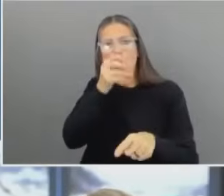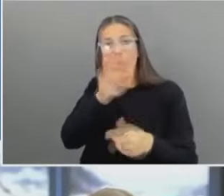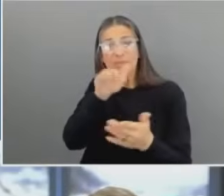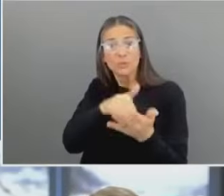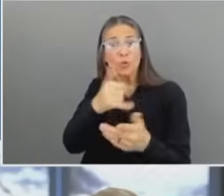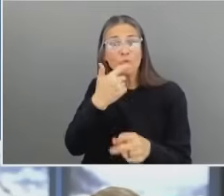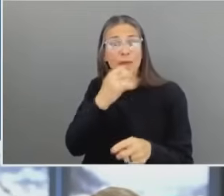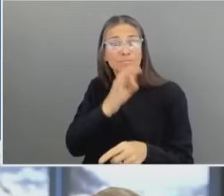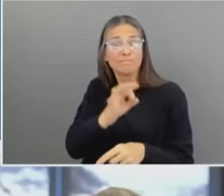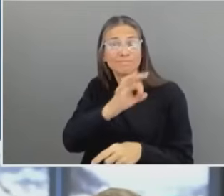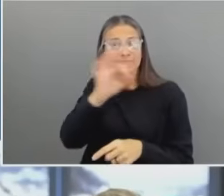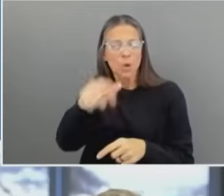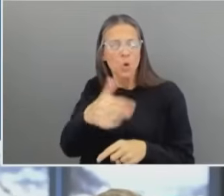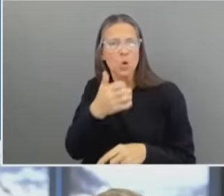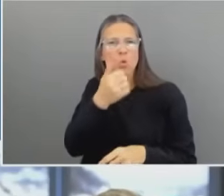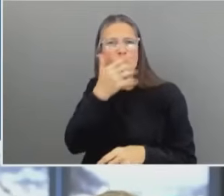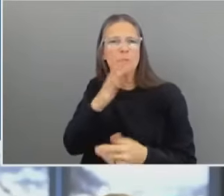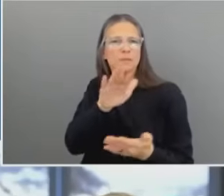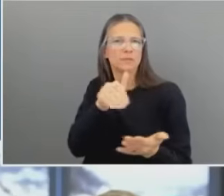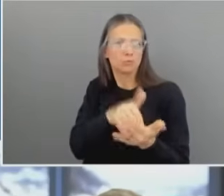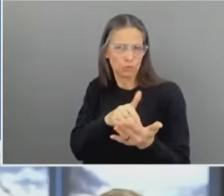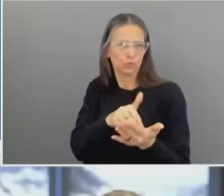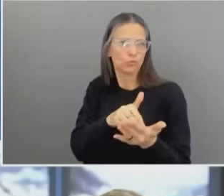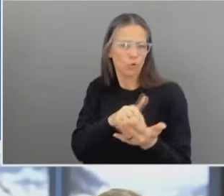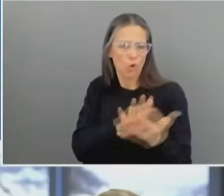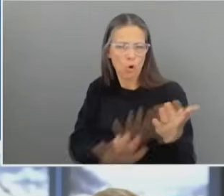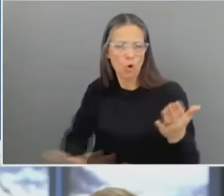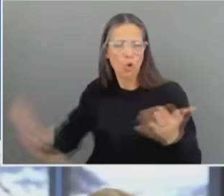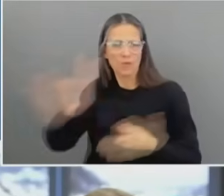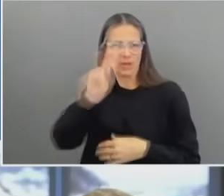WE CURRENTLY HAVE MORE THAN 137 WARMING CENTERS SET UP ACROSS THE COMMONWEALTH.